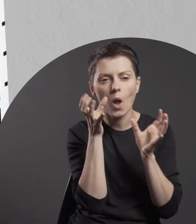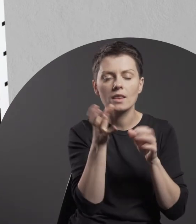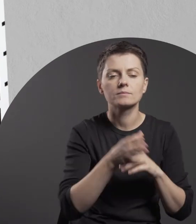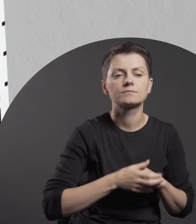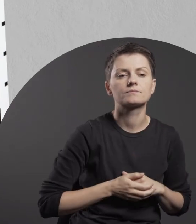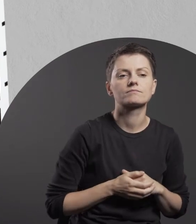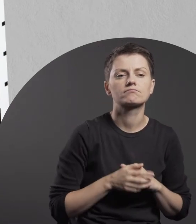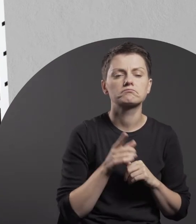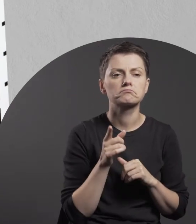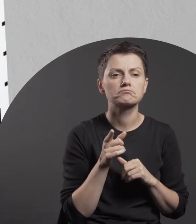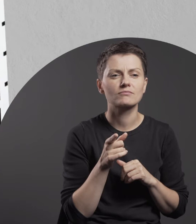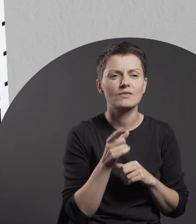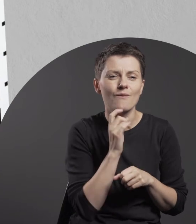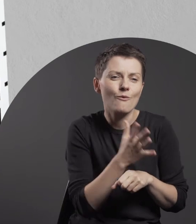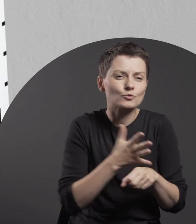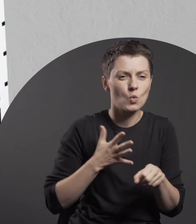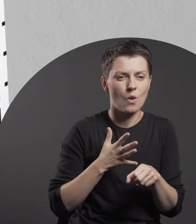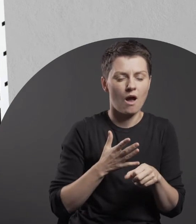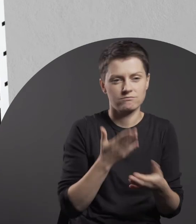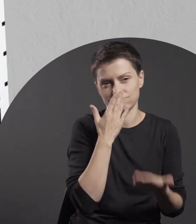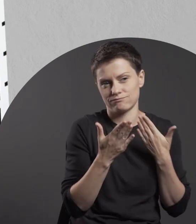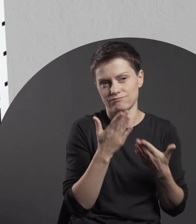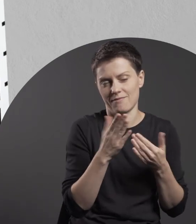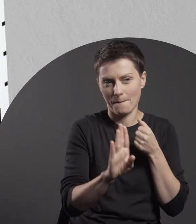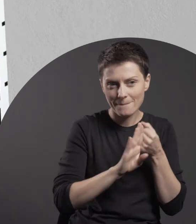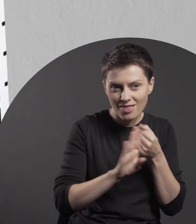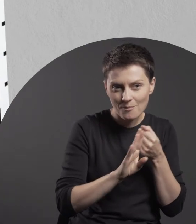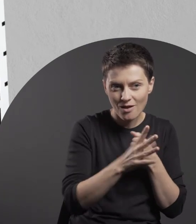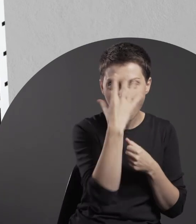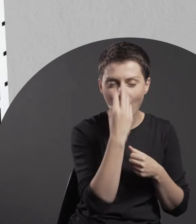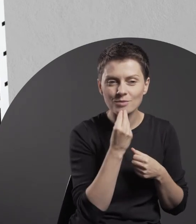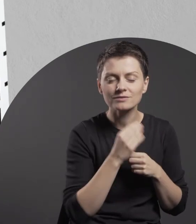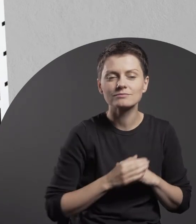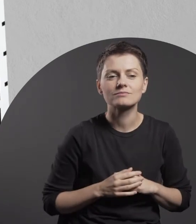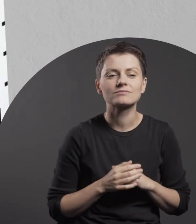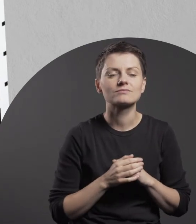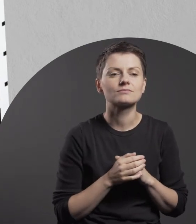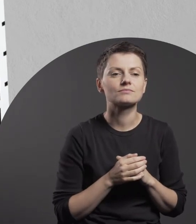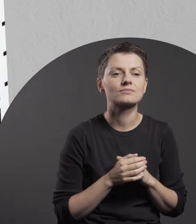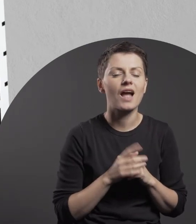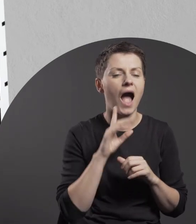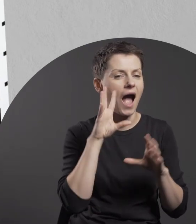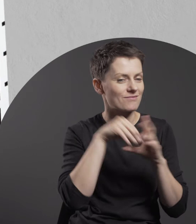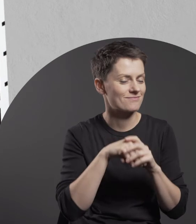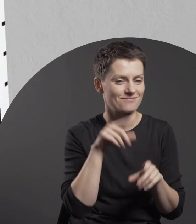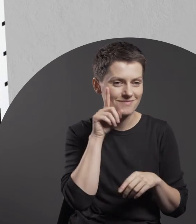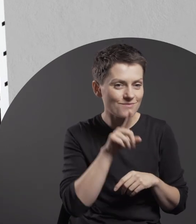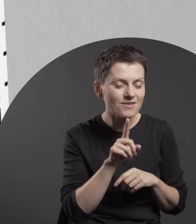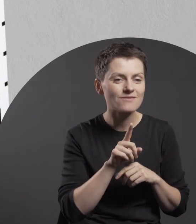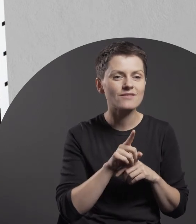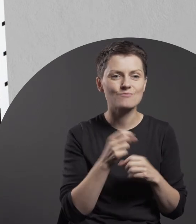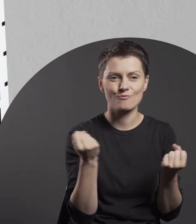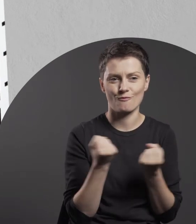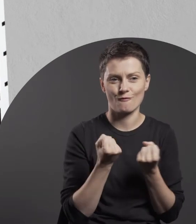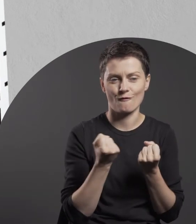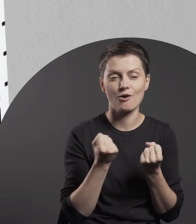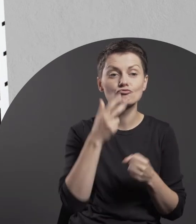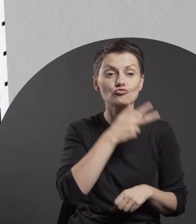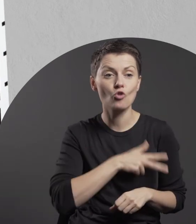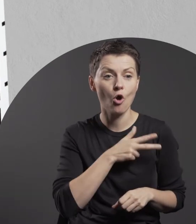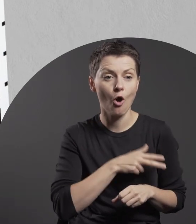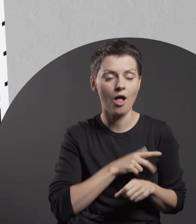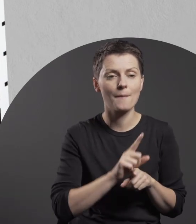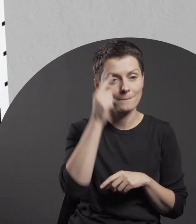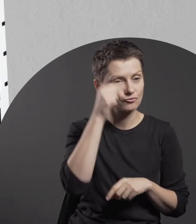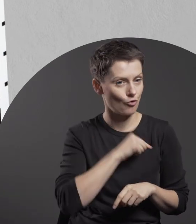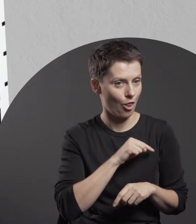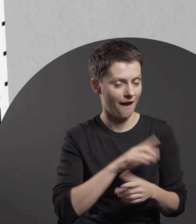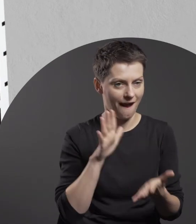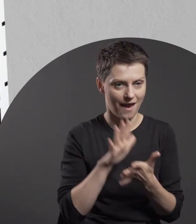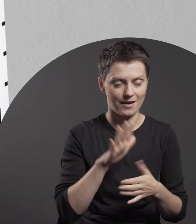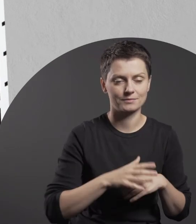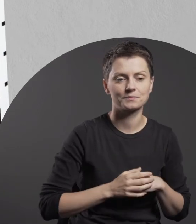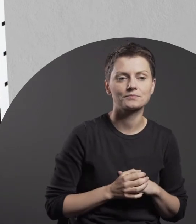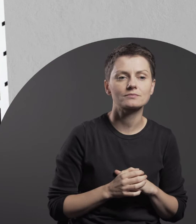This raw and seemingly mathematical image is of strongly sociological and psychological nature.